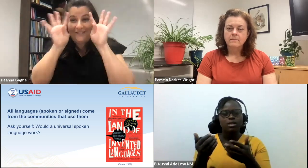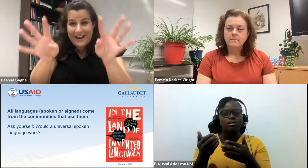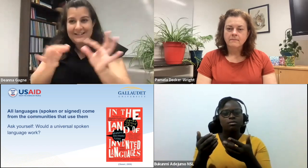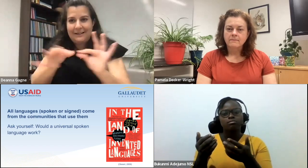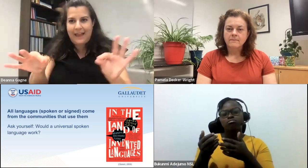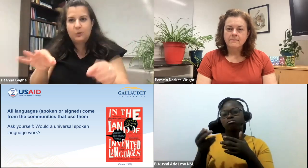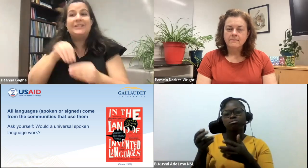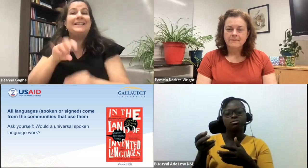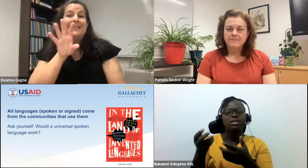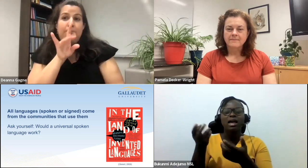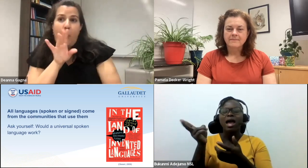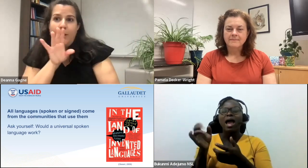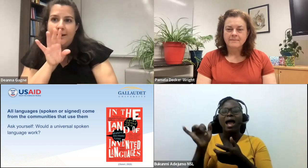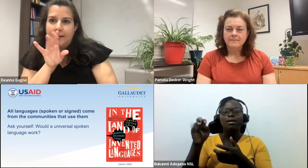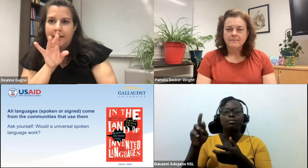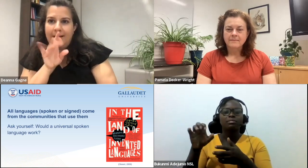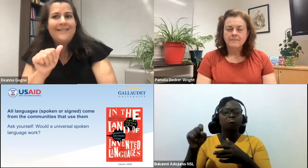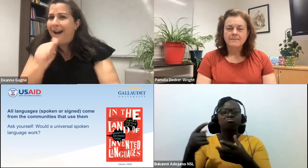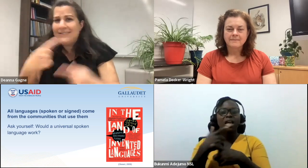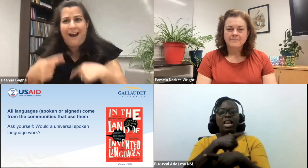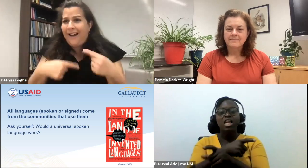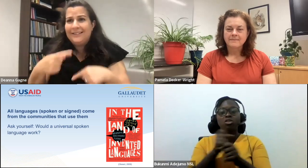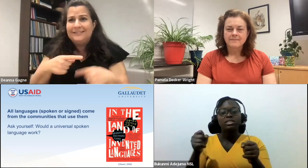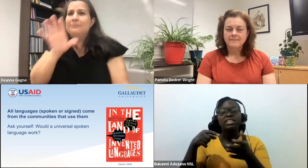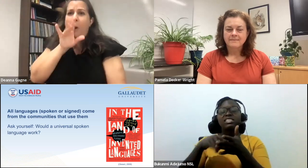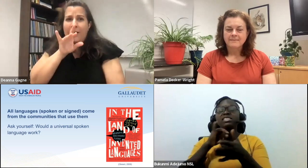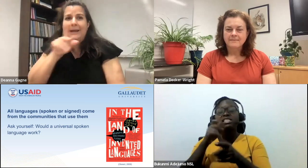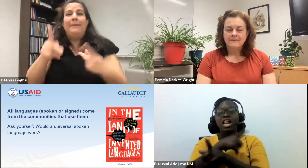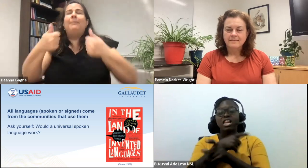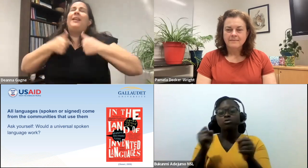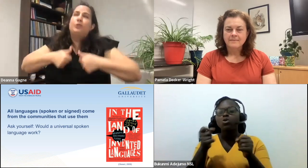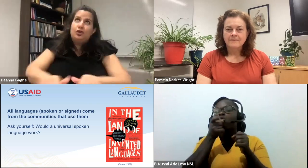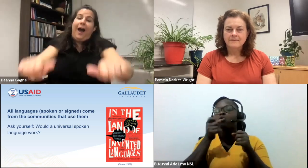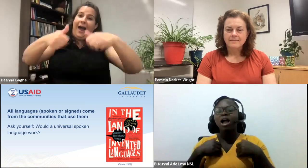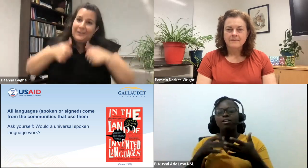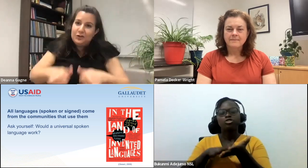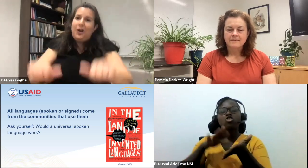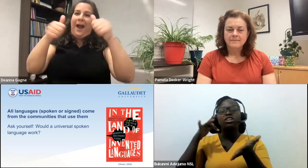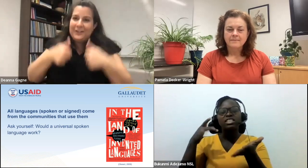and there are over 400 artificially created languages, spoken languages, not signed languages.